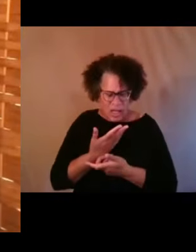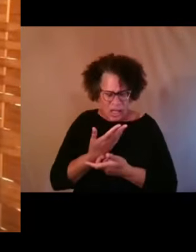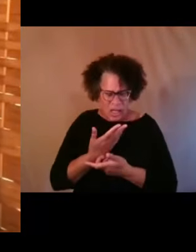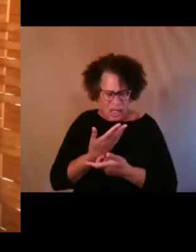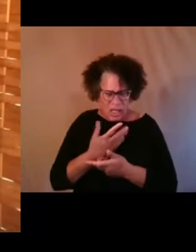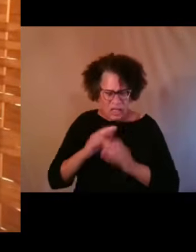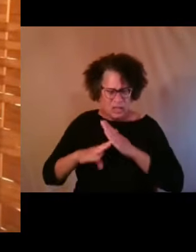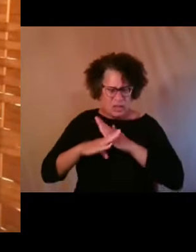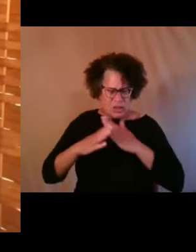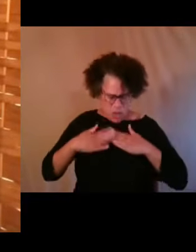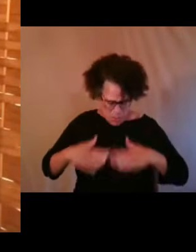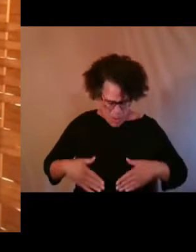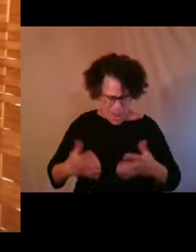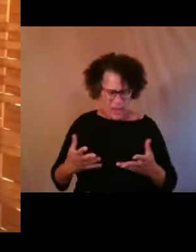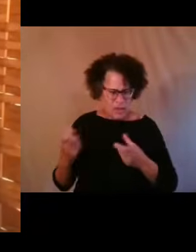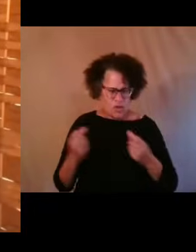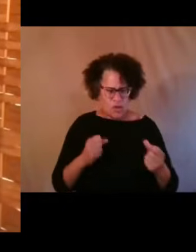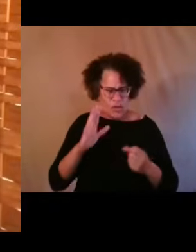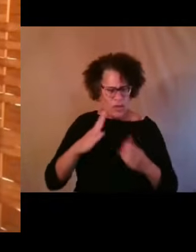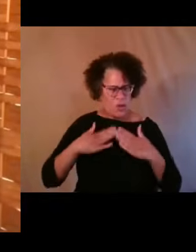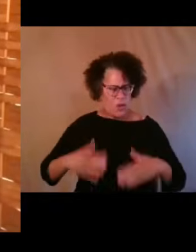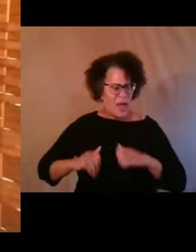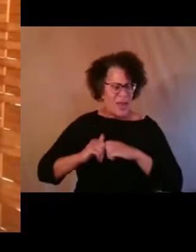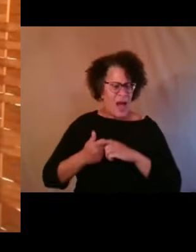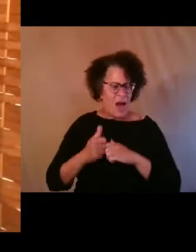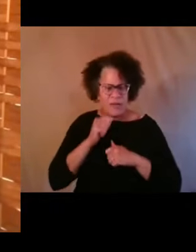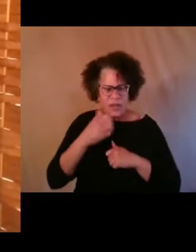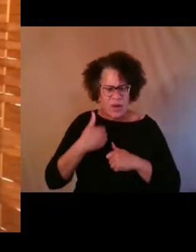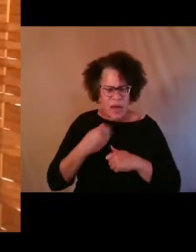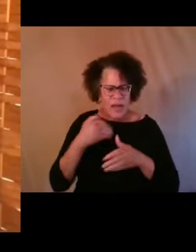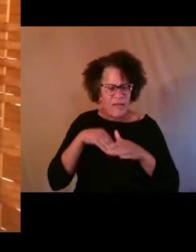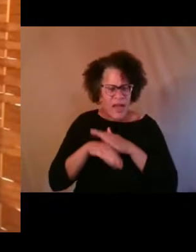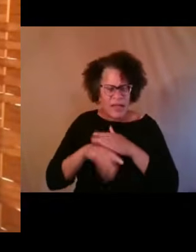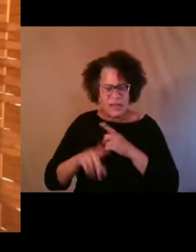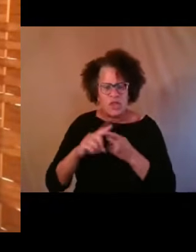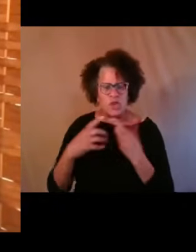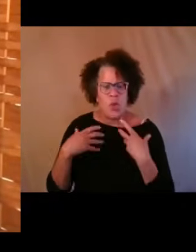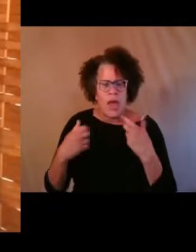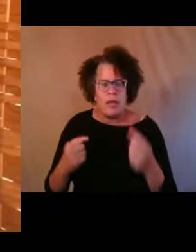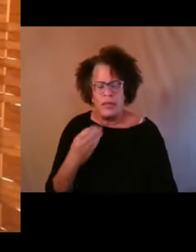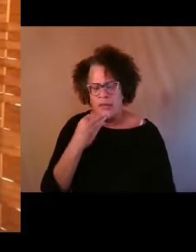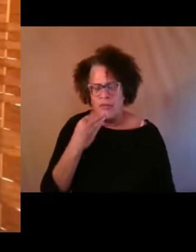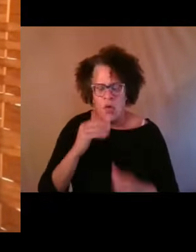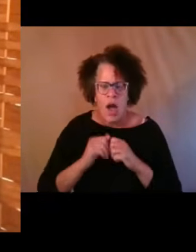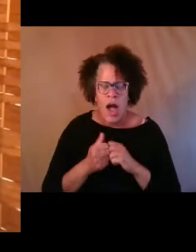or strengthen their immune system if they don't have access? So road has been a passion baby of mine